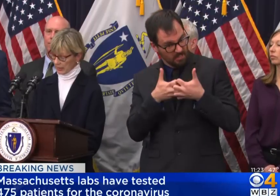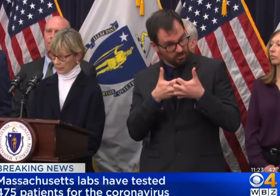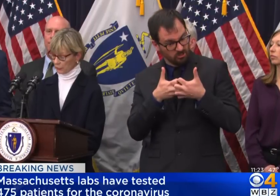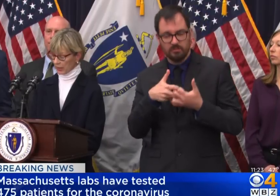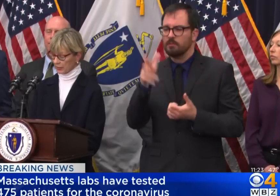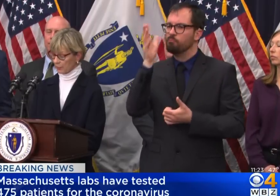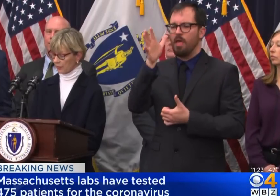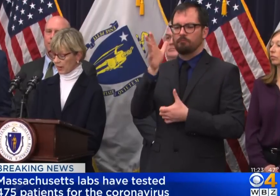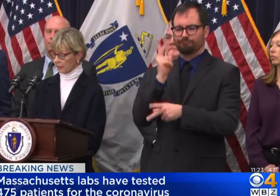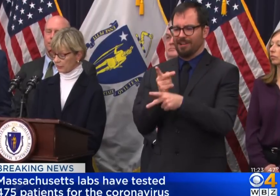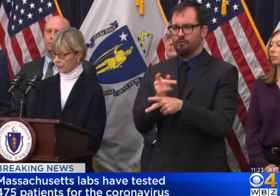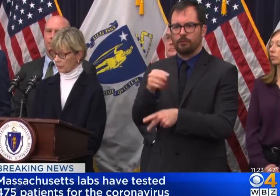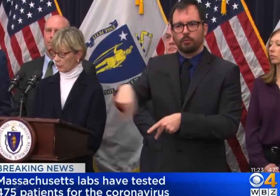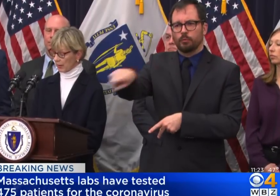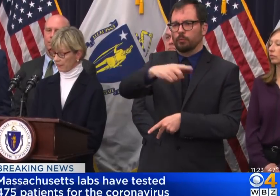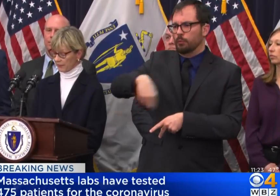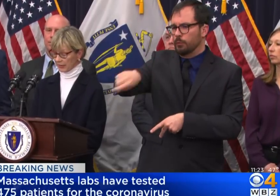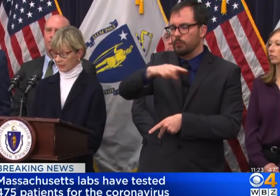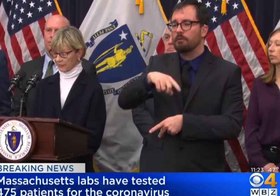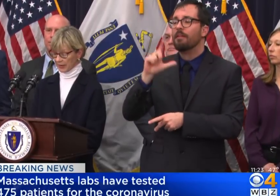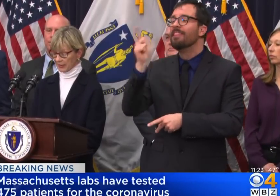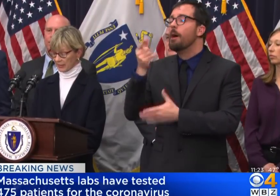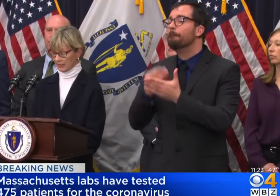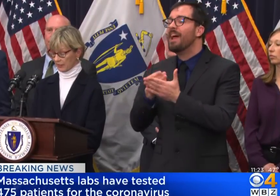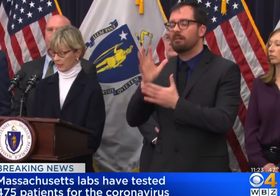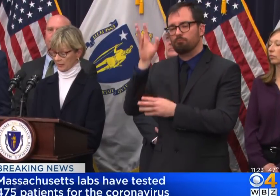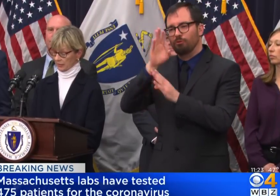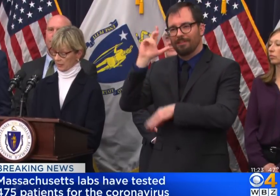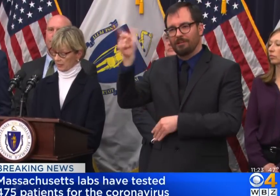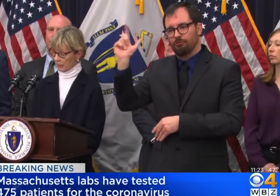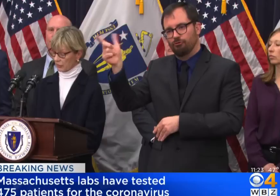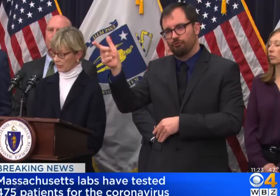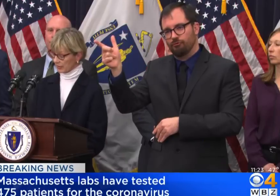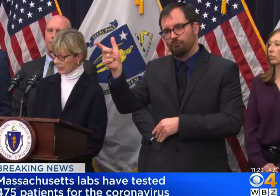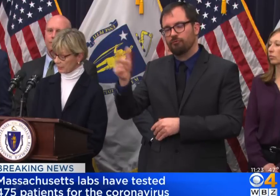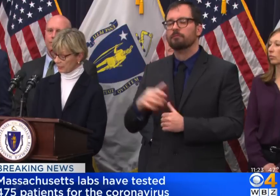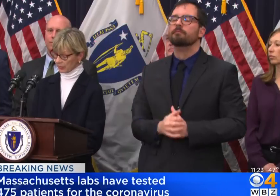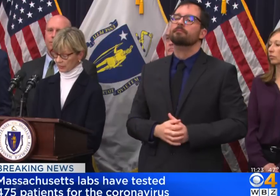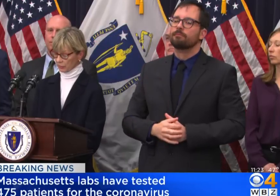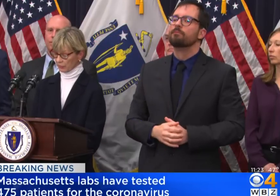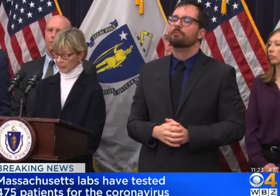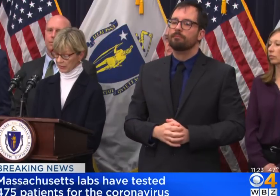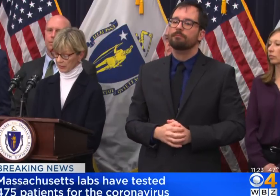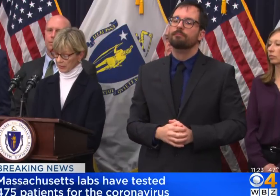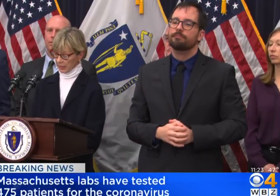IN MASS HEALTH AND WE'LL DO THE PAPERWORK AFTER THE FACT. WE HAVE RELAXED OUR CONTRACTUAL